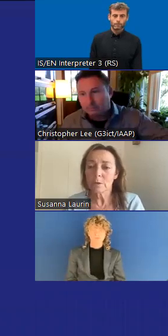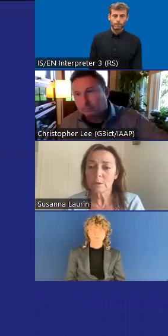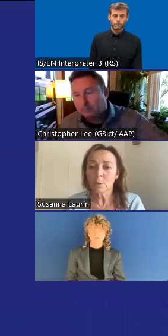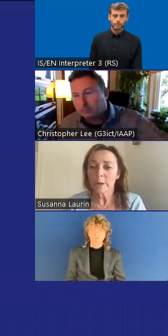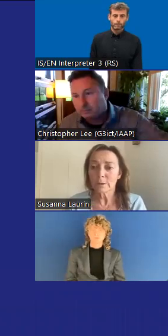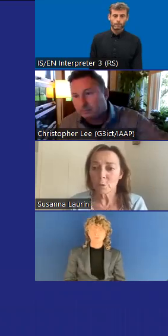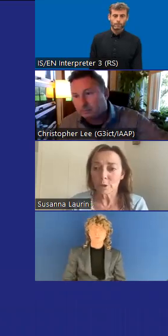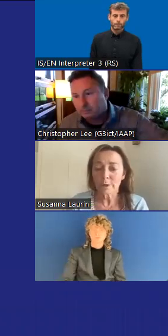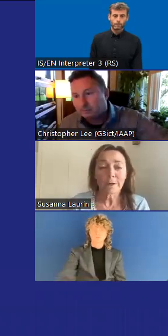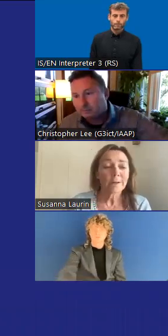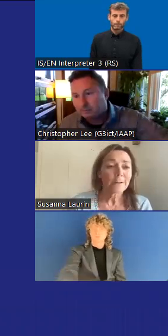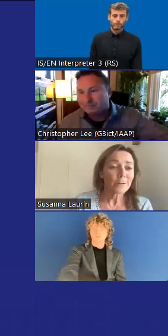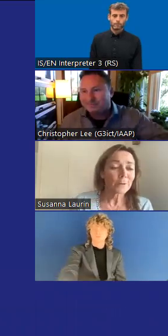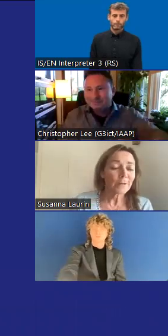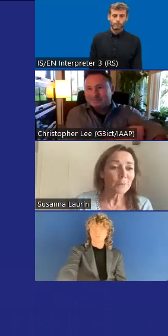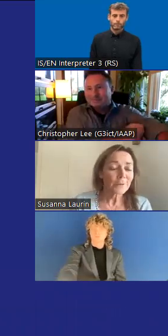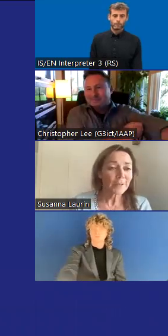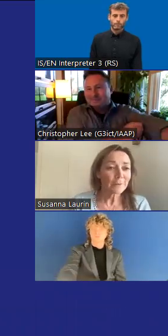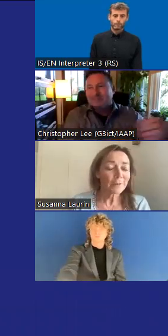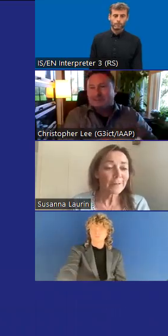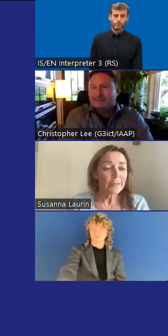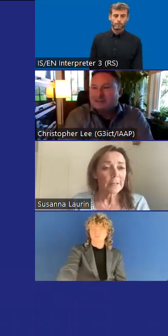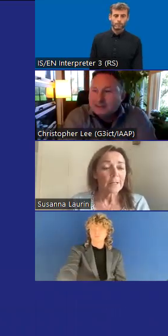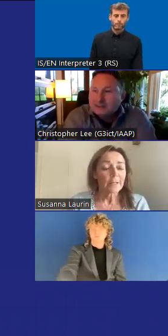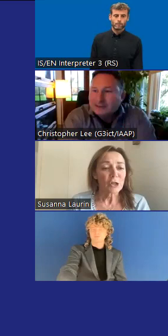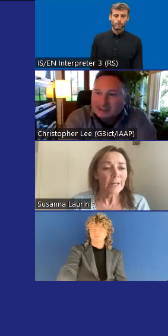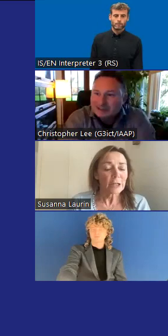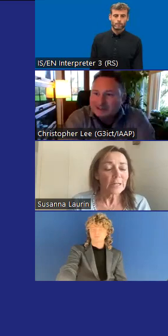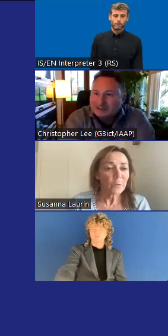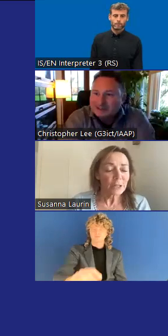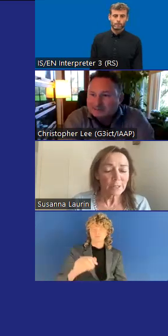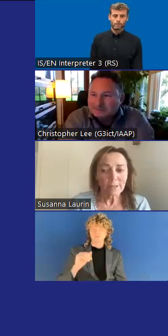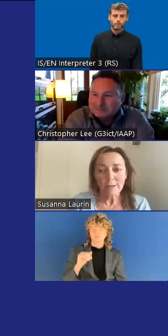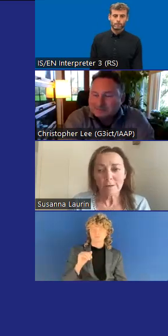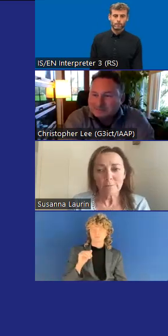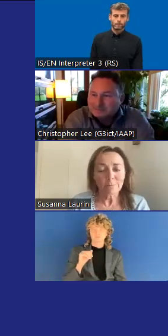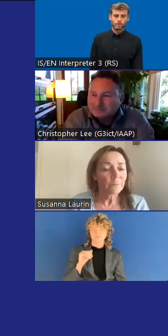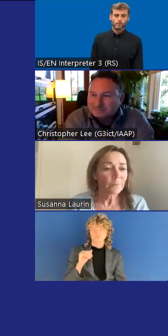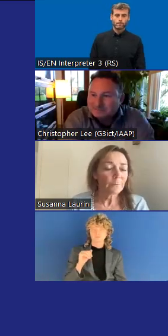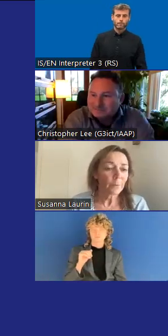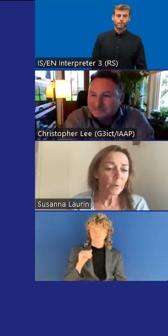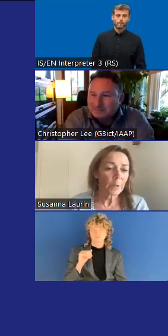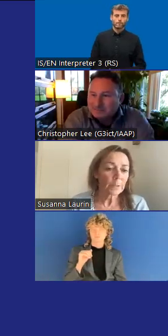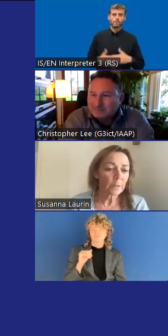we are not walking the talk. That was kind of a challenging question from the audience.